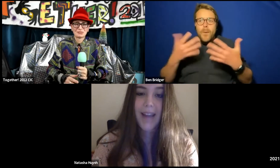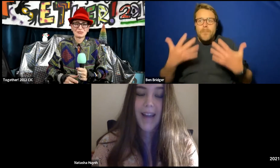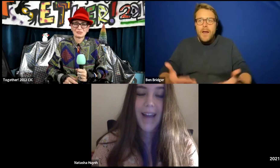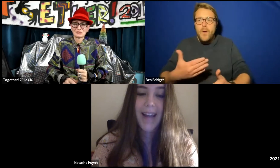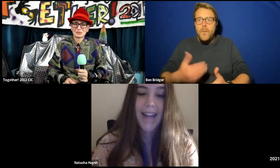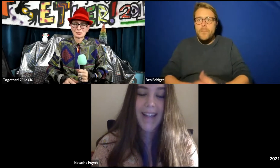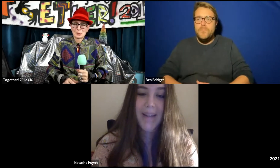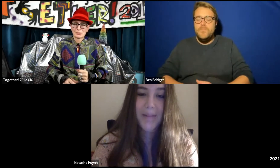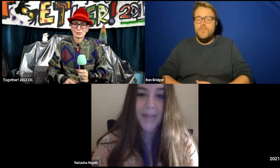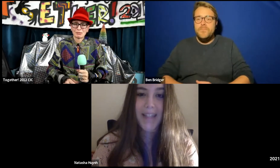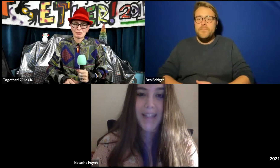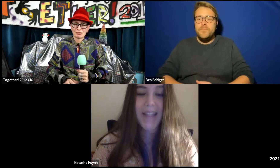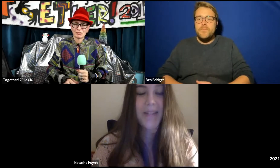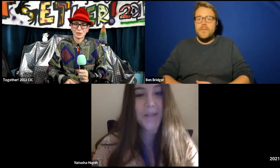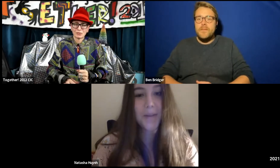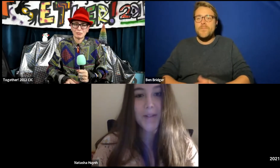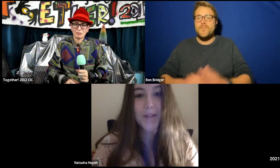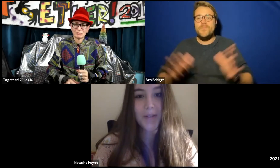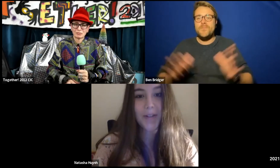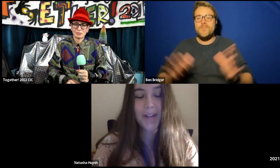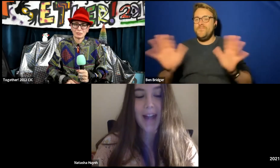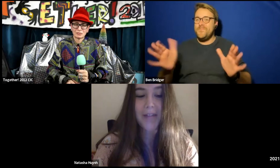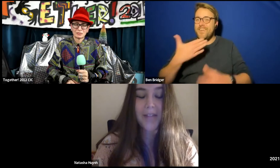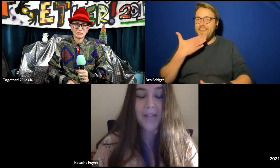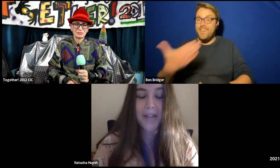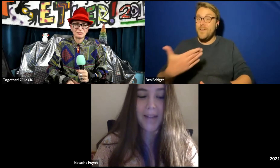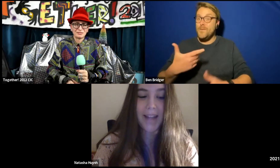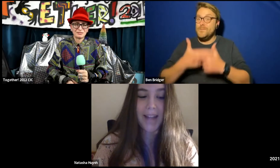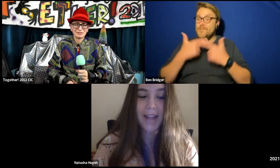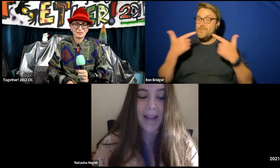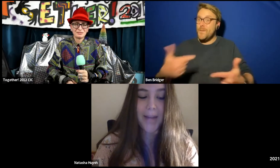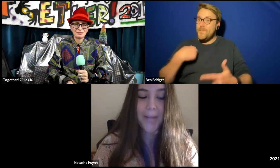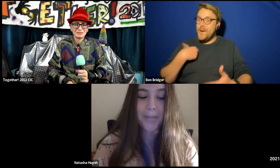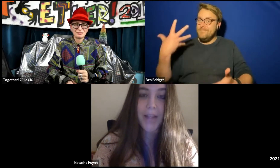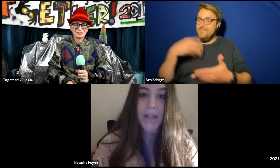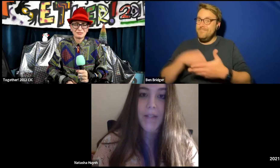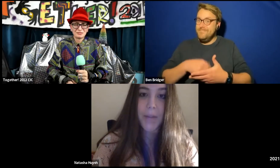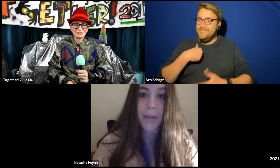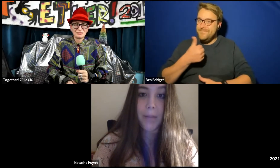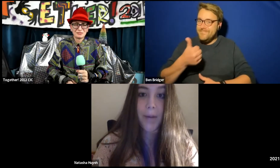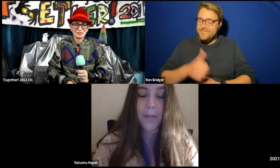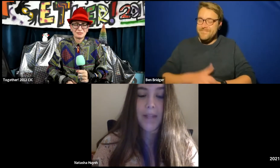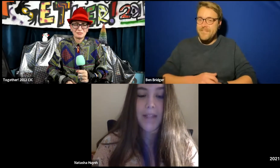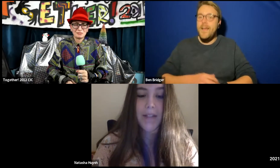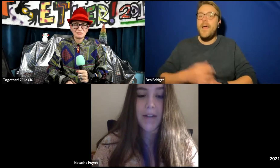Hi, thank you so much for having me. So, my poem is called